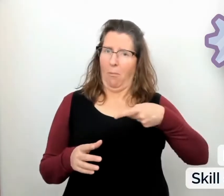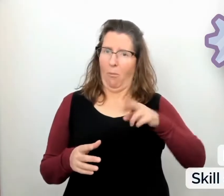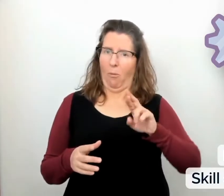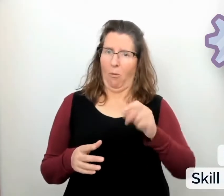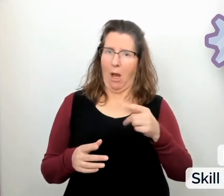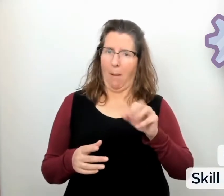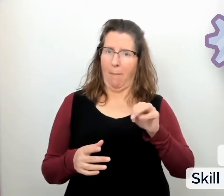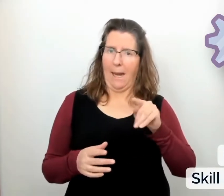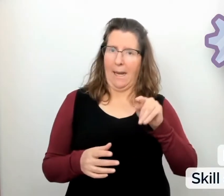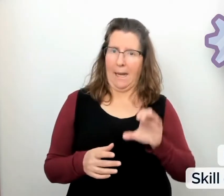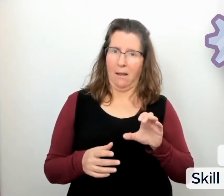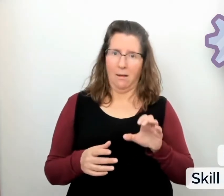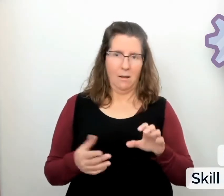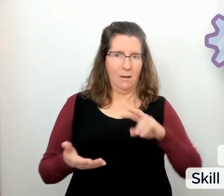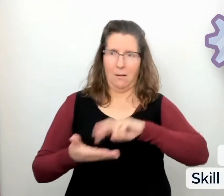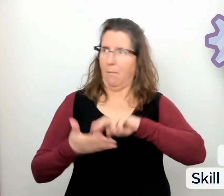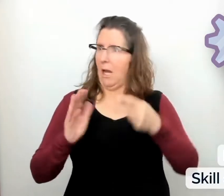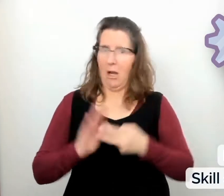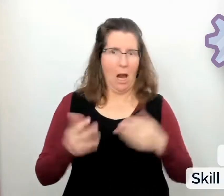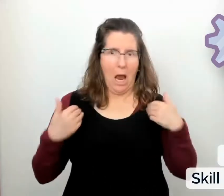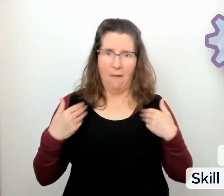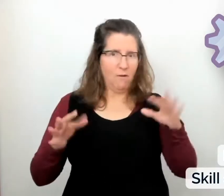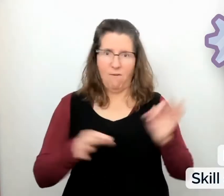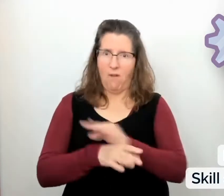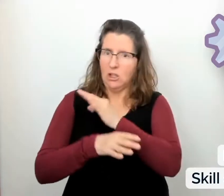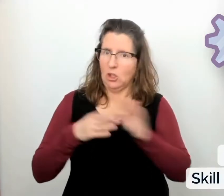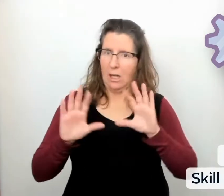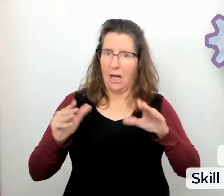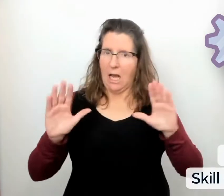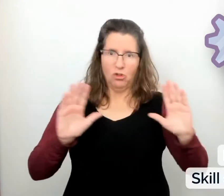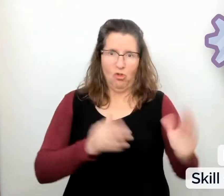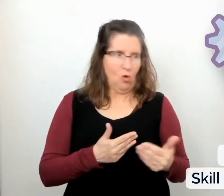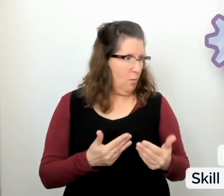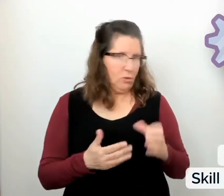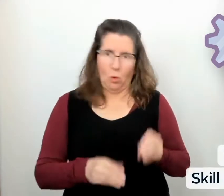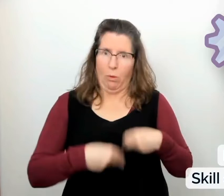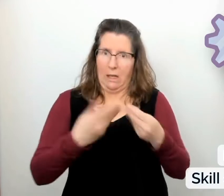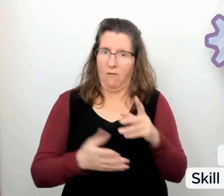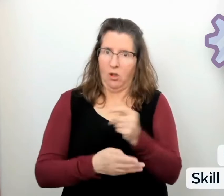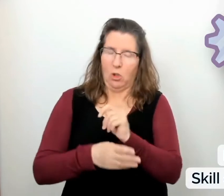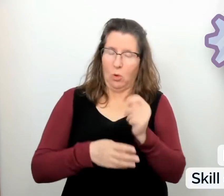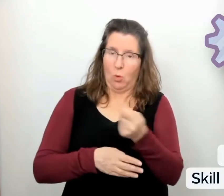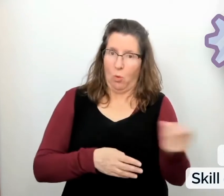Pragmatics come into play, after all, the students are still learning the material through their tools.